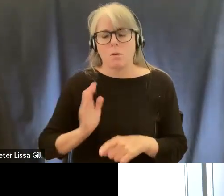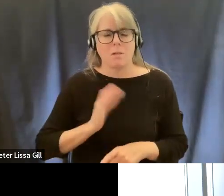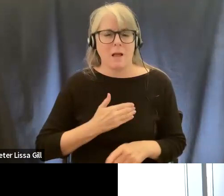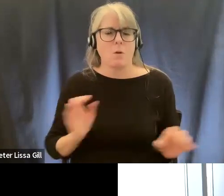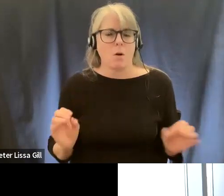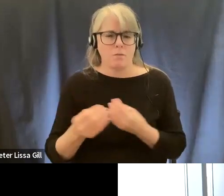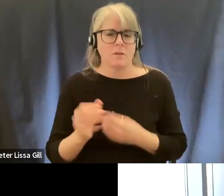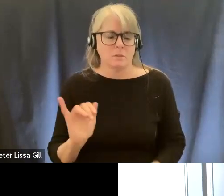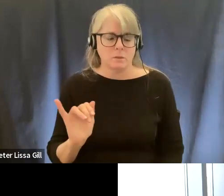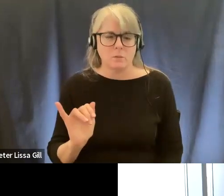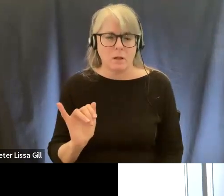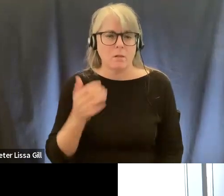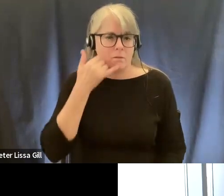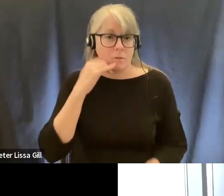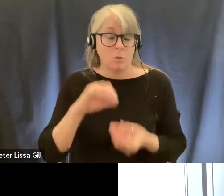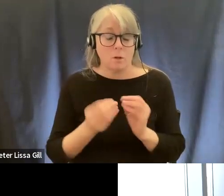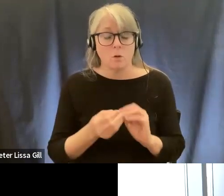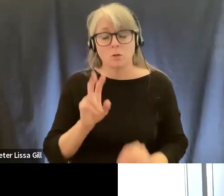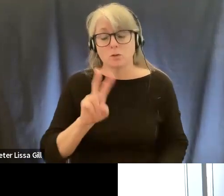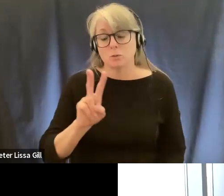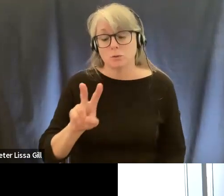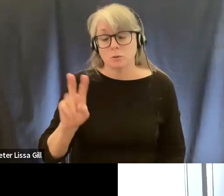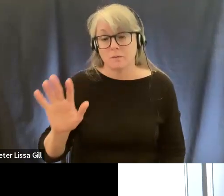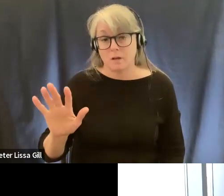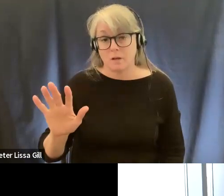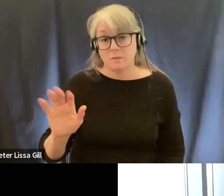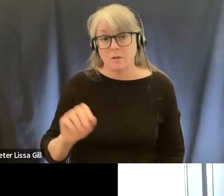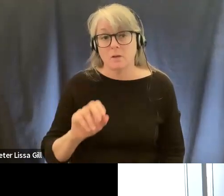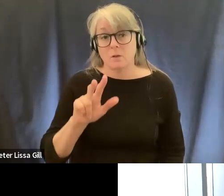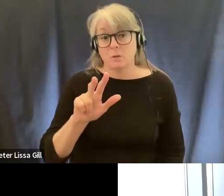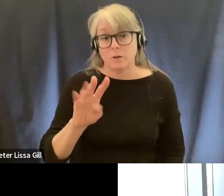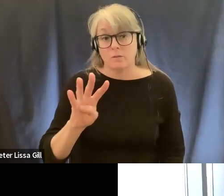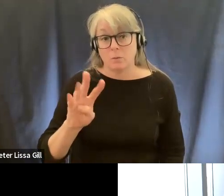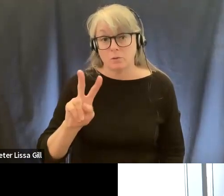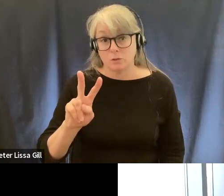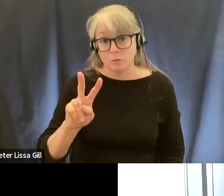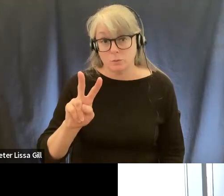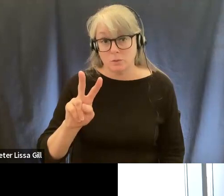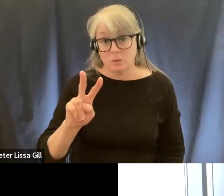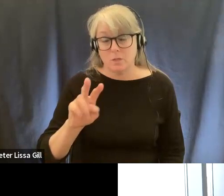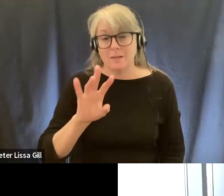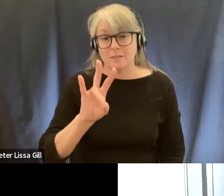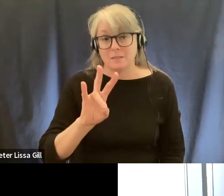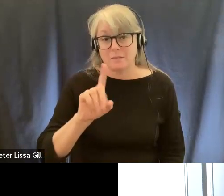I'm gonna give you that number. It's (225) 342-7100.